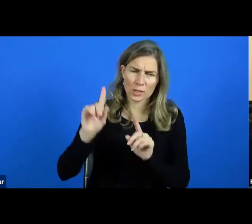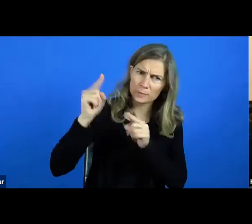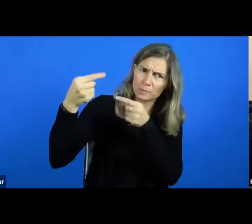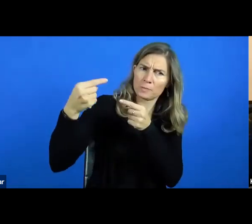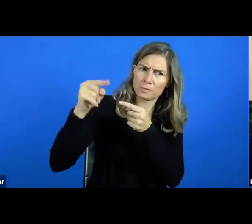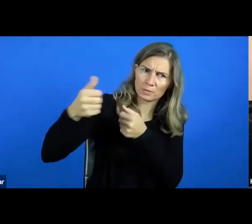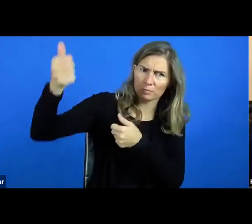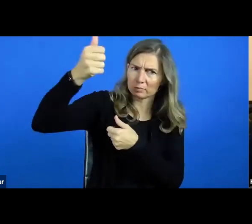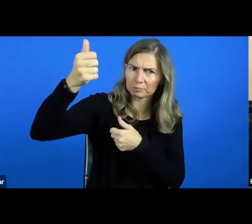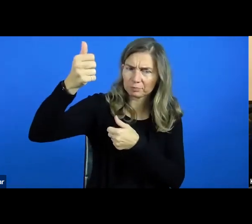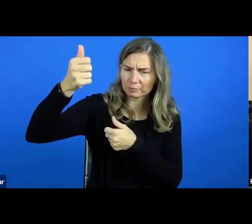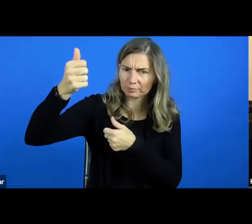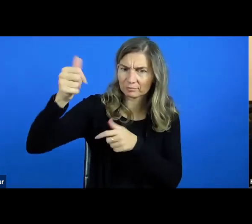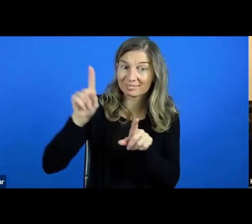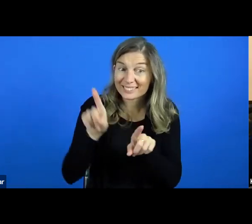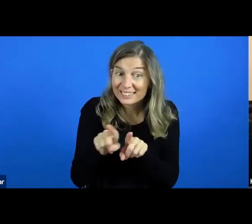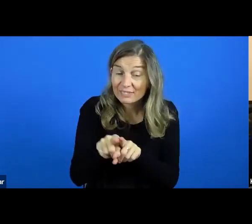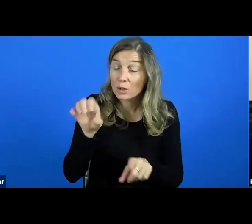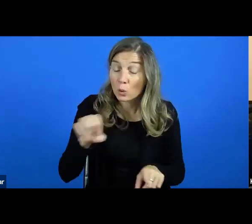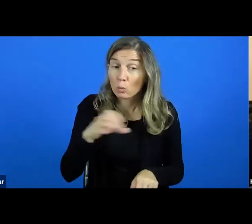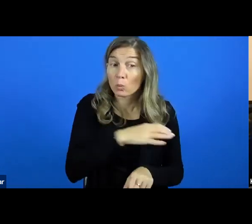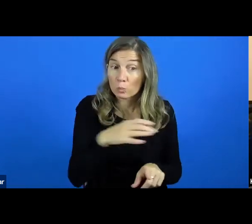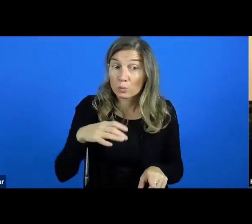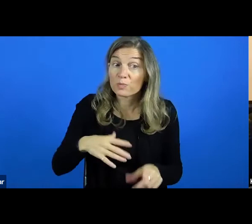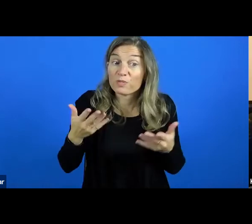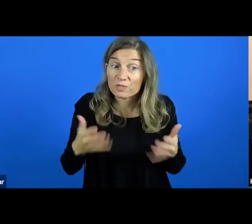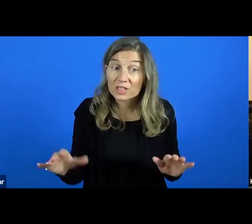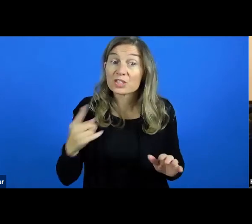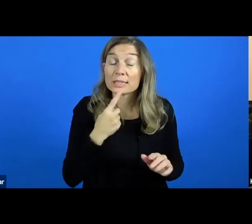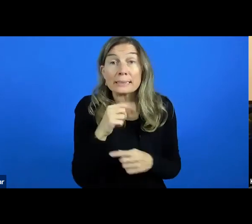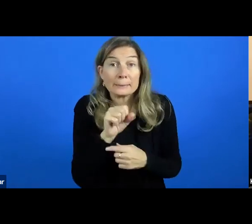it's happening every time, and this isn't the only case in Portugal